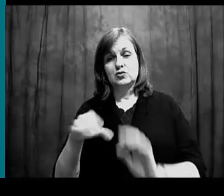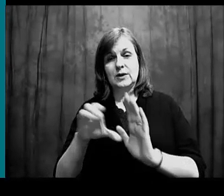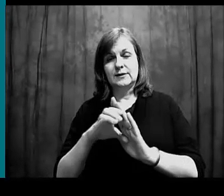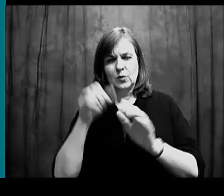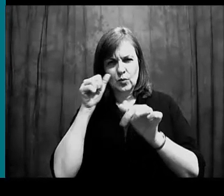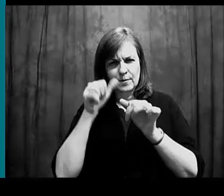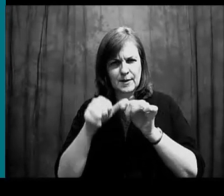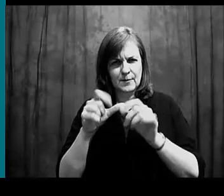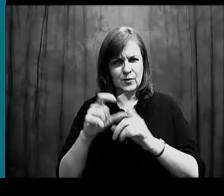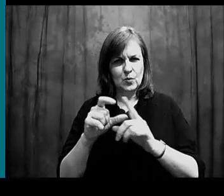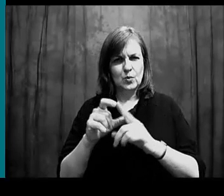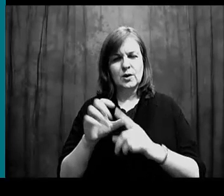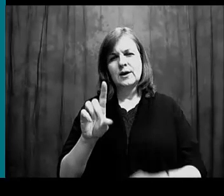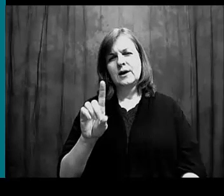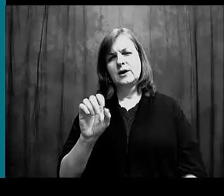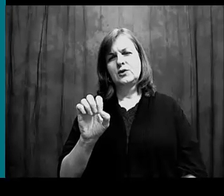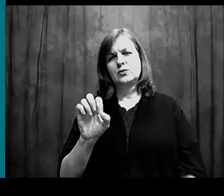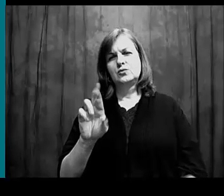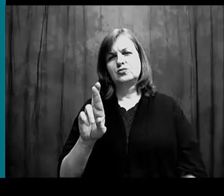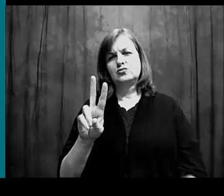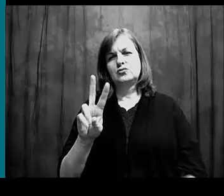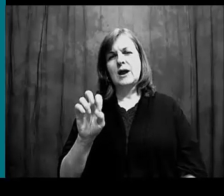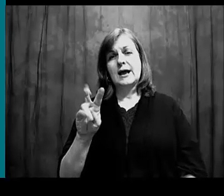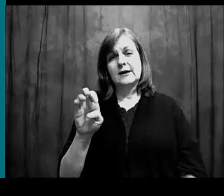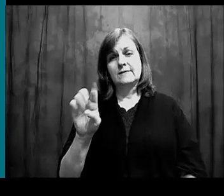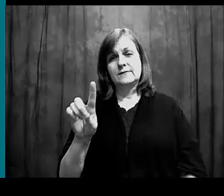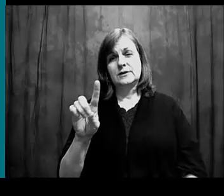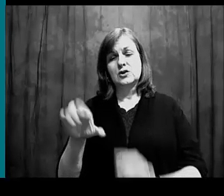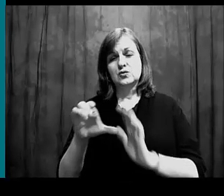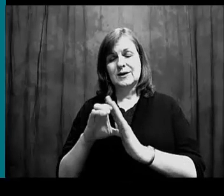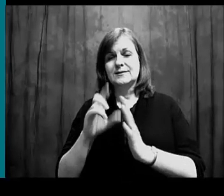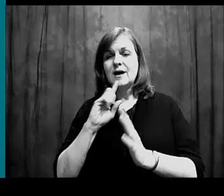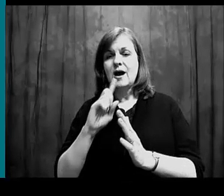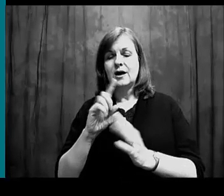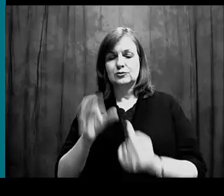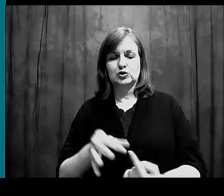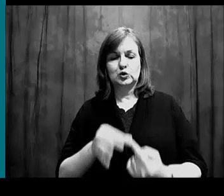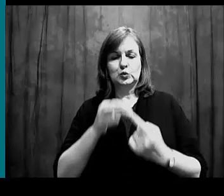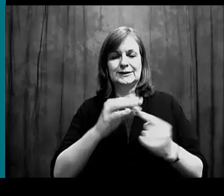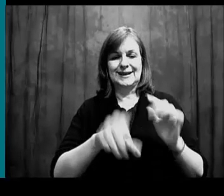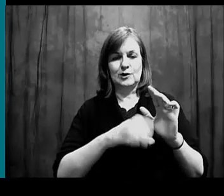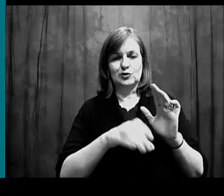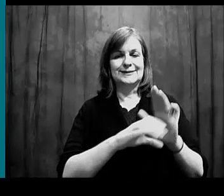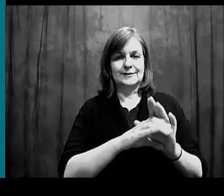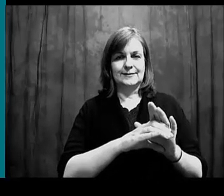remember derived traits are ones that we've talked about before these are unique characteristics